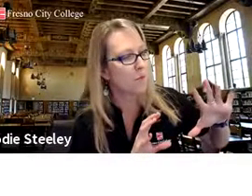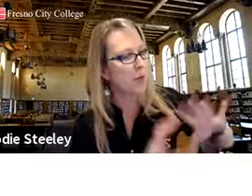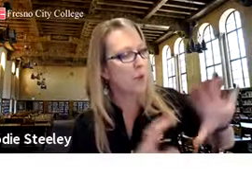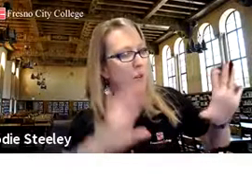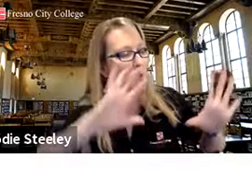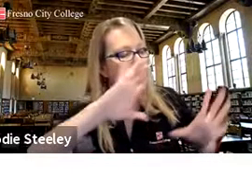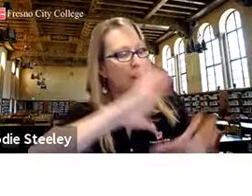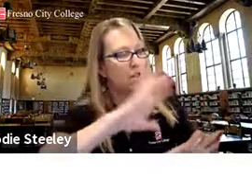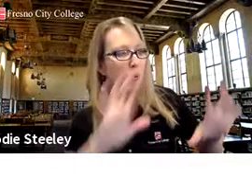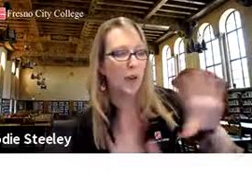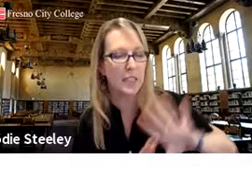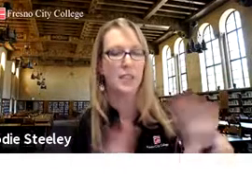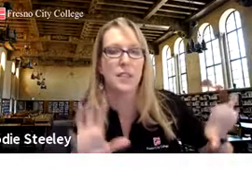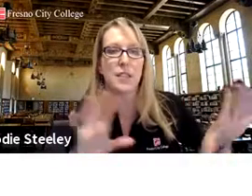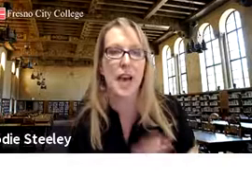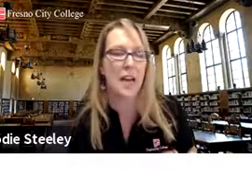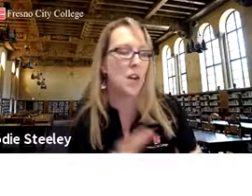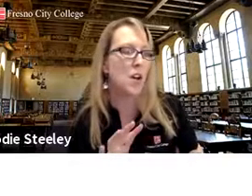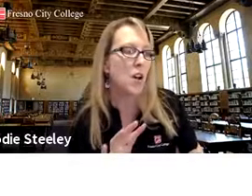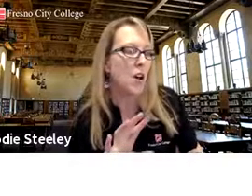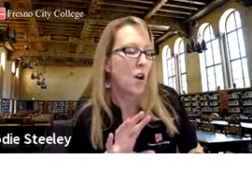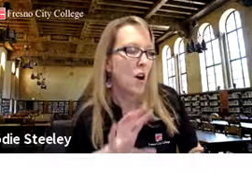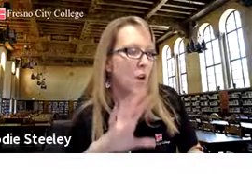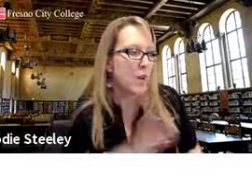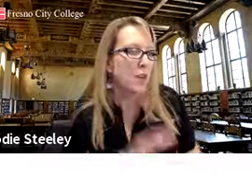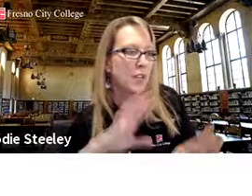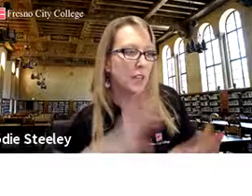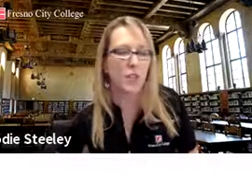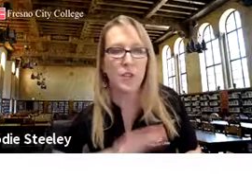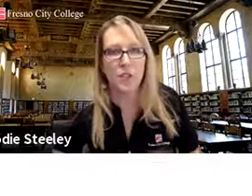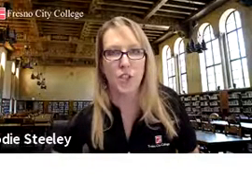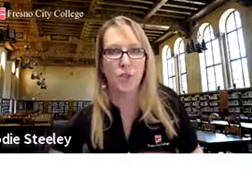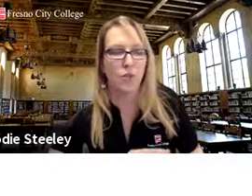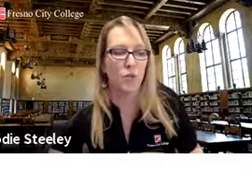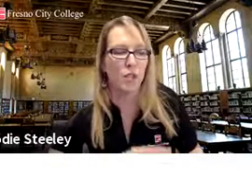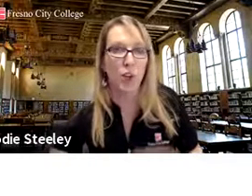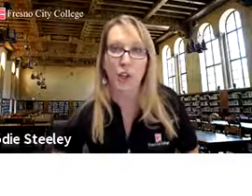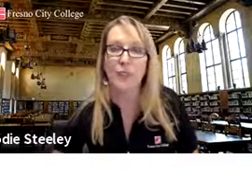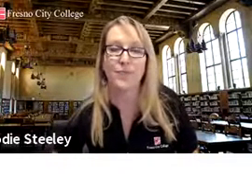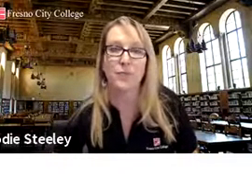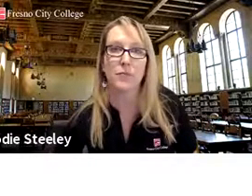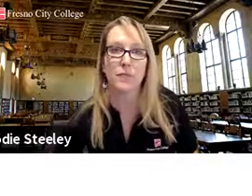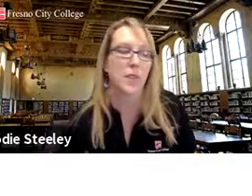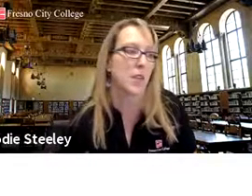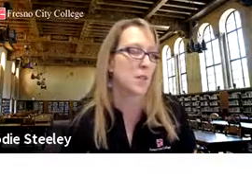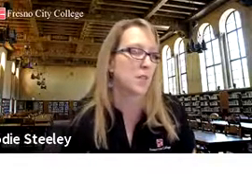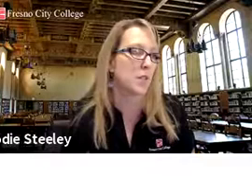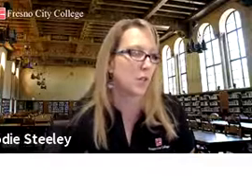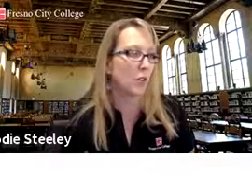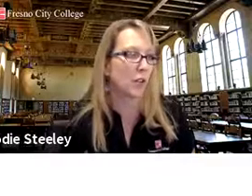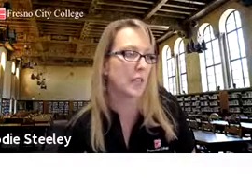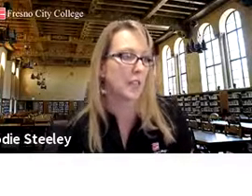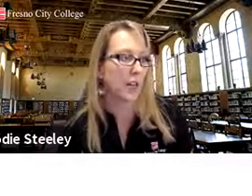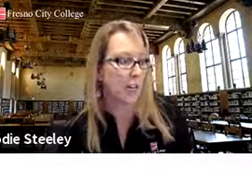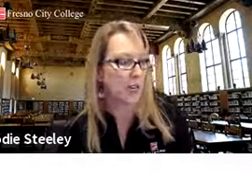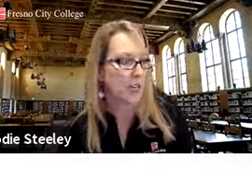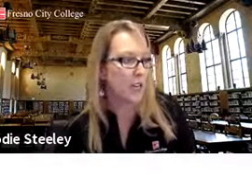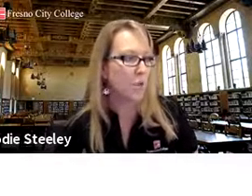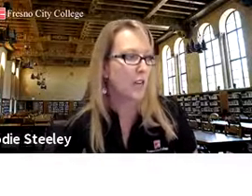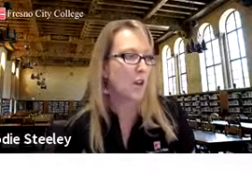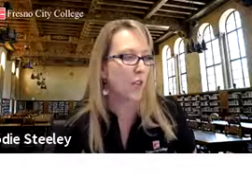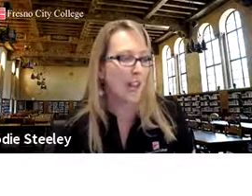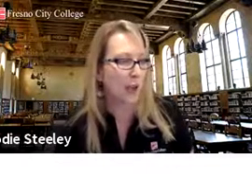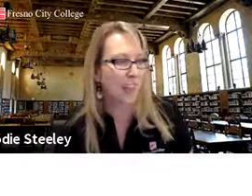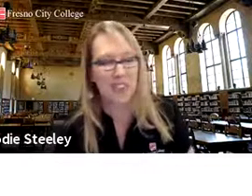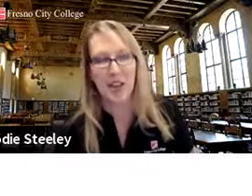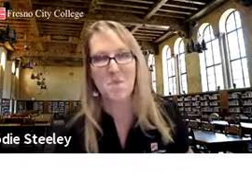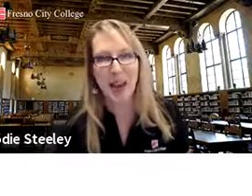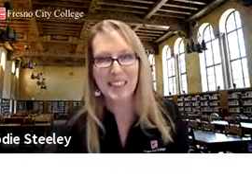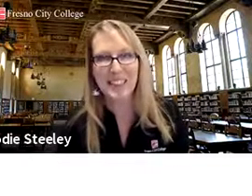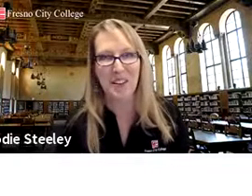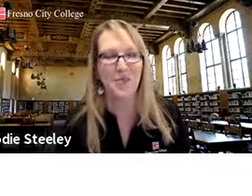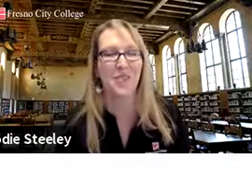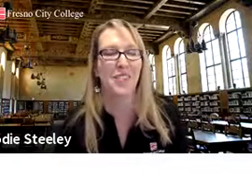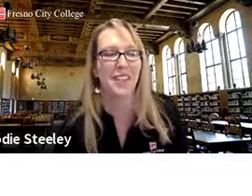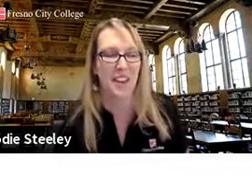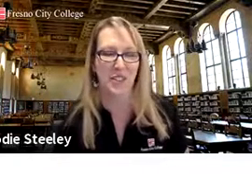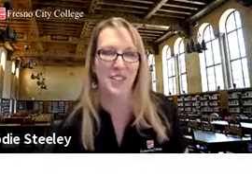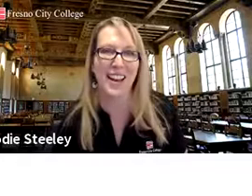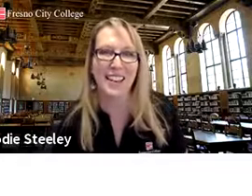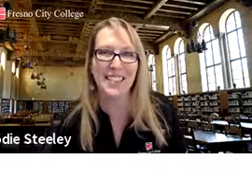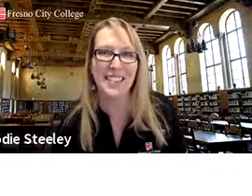bubbles of presence that are most conducive to learning. So adult learning theory, we know that learning is not a passive exercise,